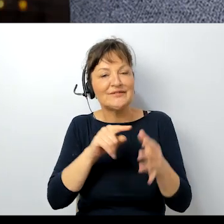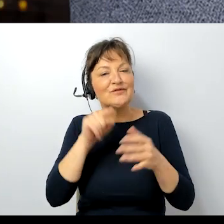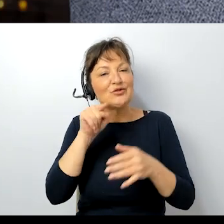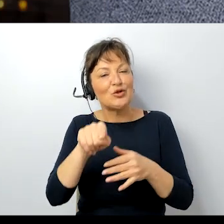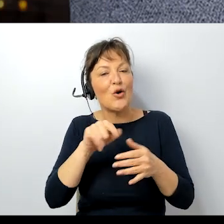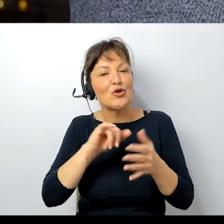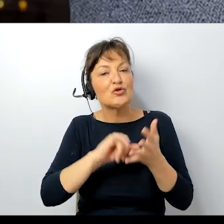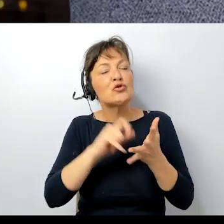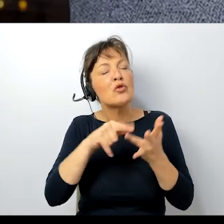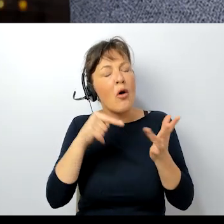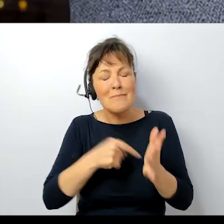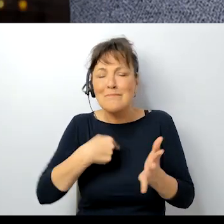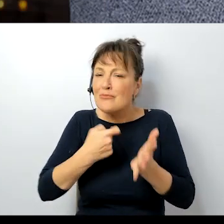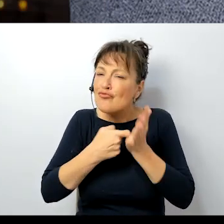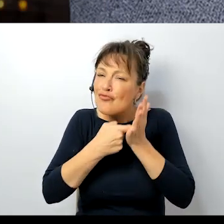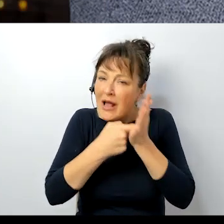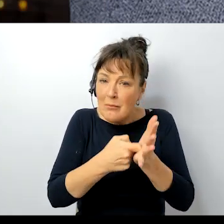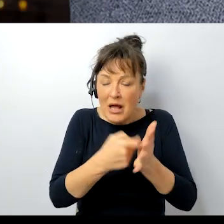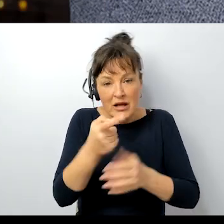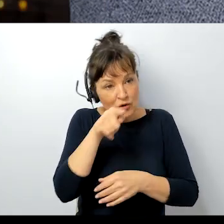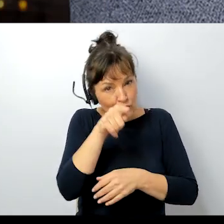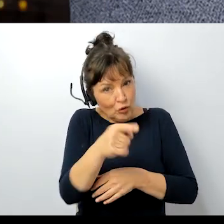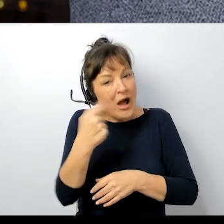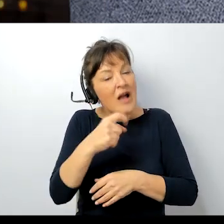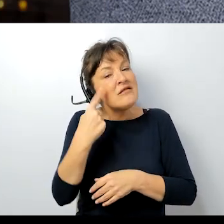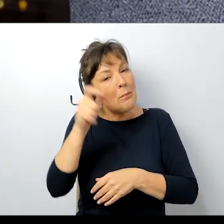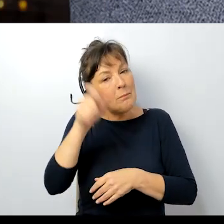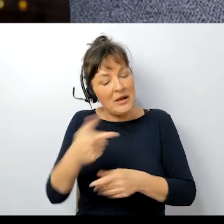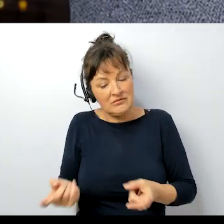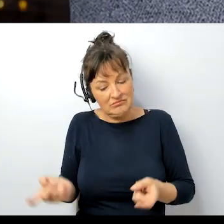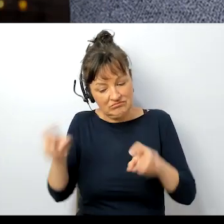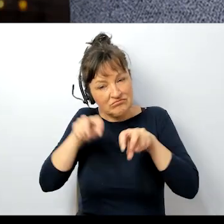features available on apprenticeships.scot. I'd recommend you look through the website